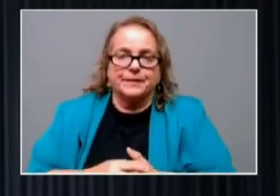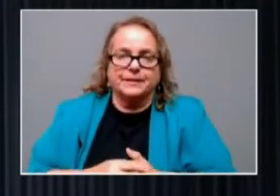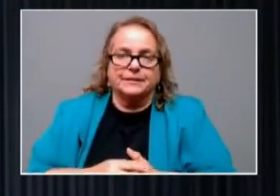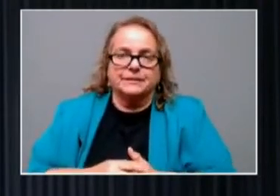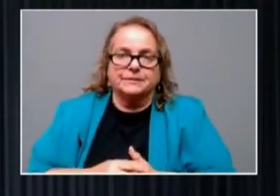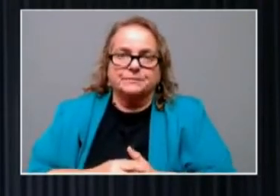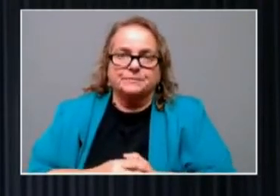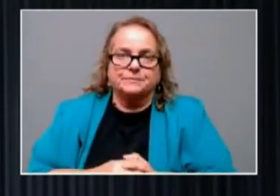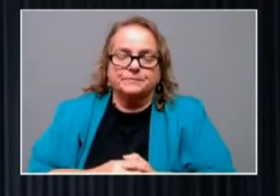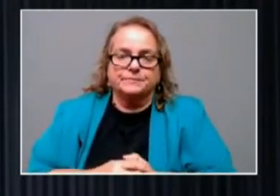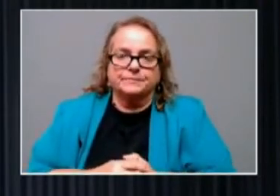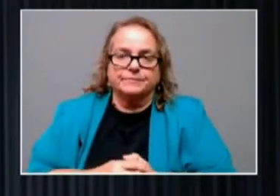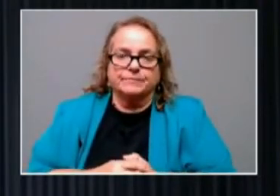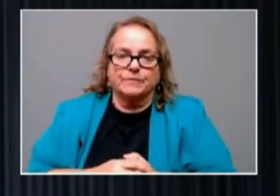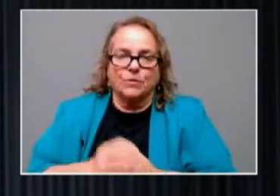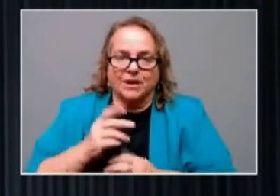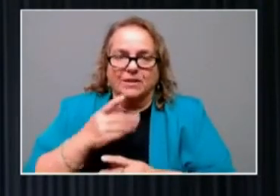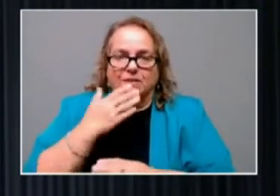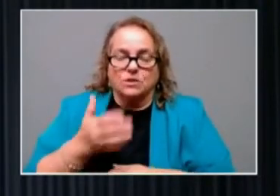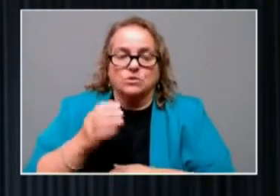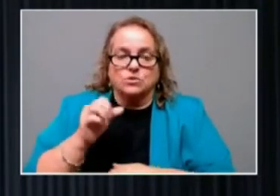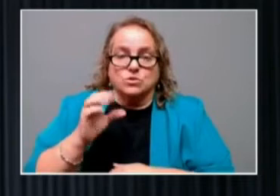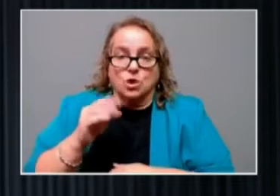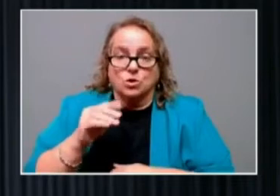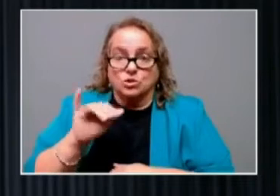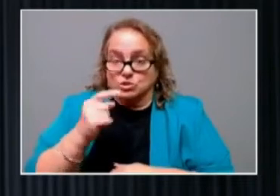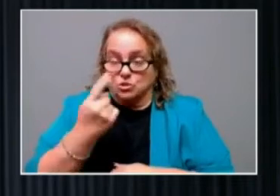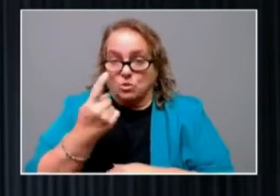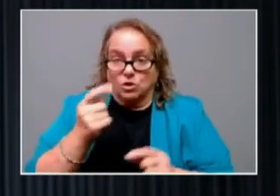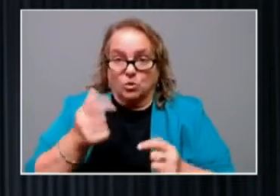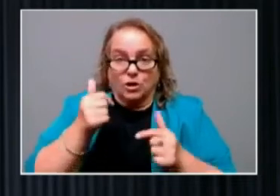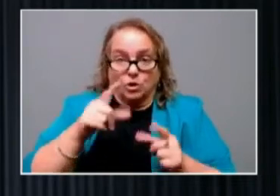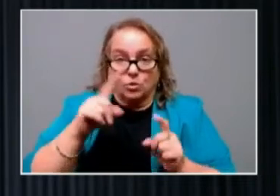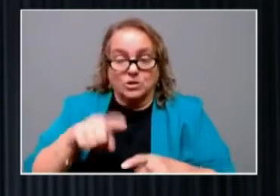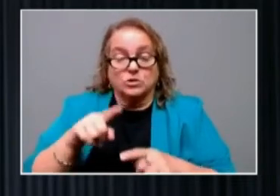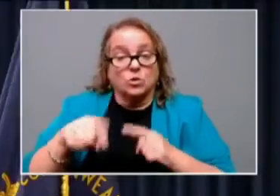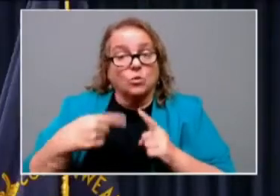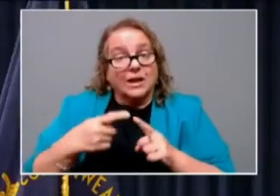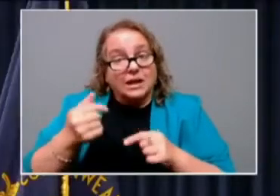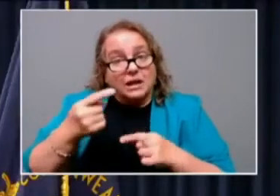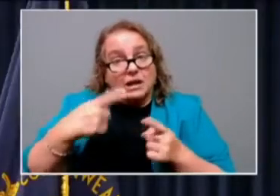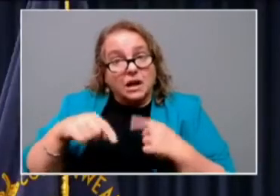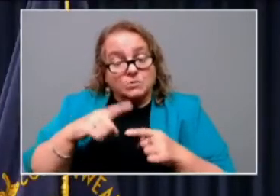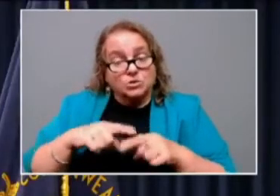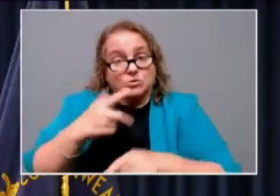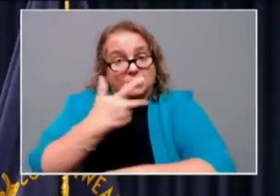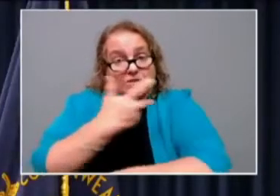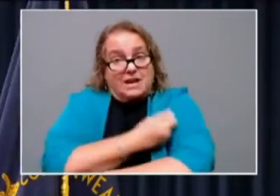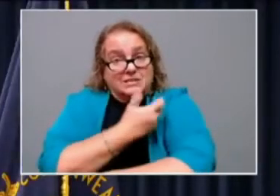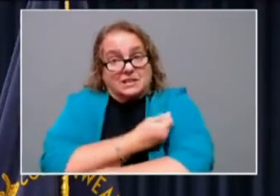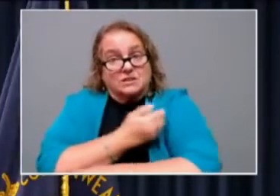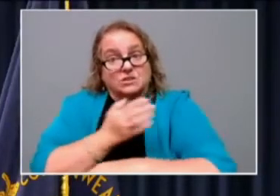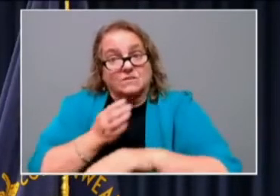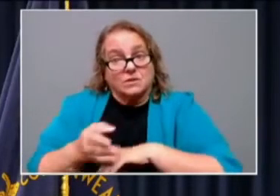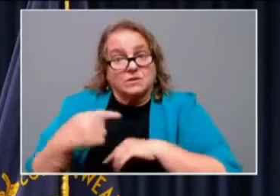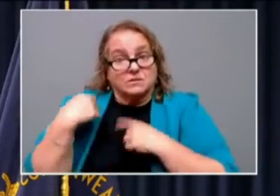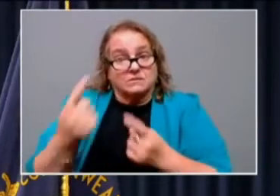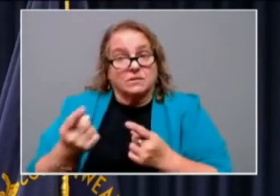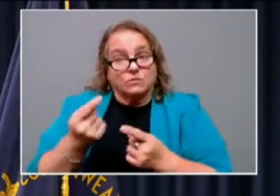Perfect. Thank you. So just one quick question for you when it comes to vaccinations over the past couple of weeks. You've talked a lot about